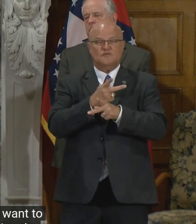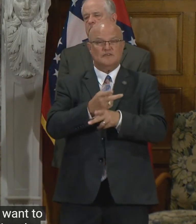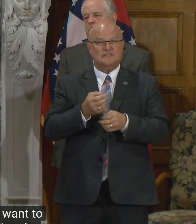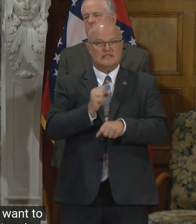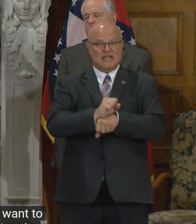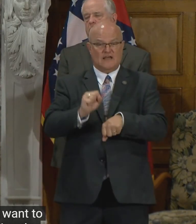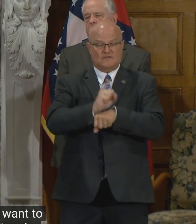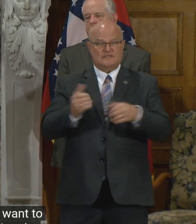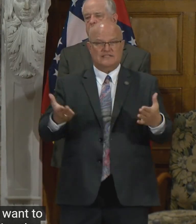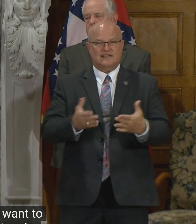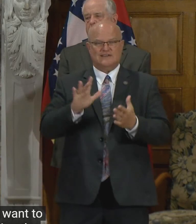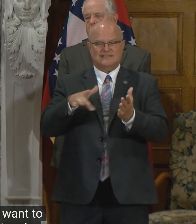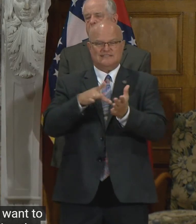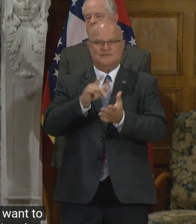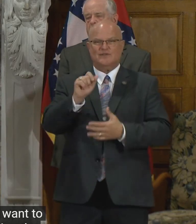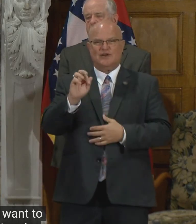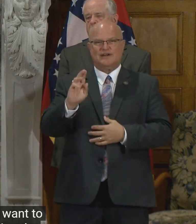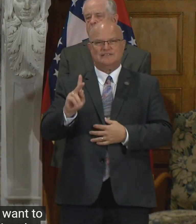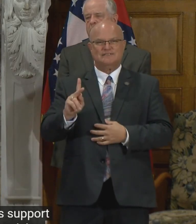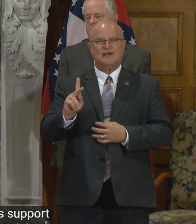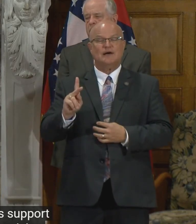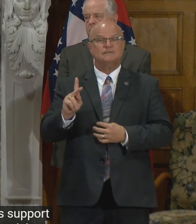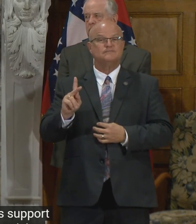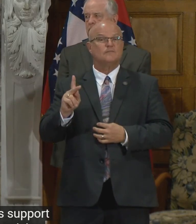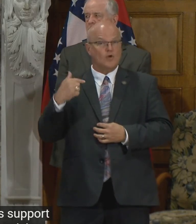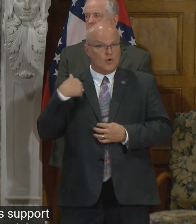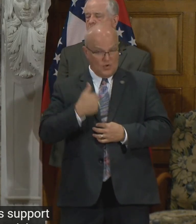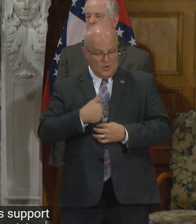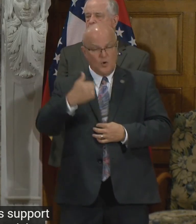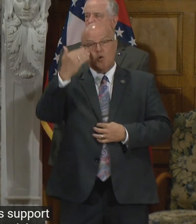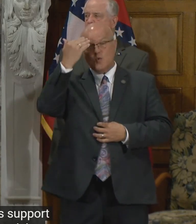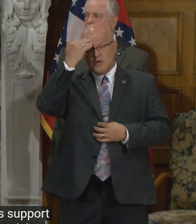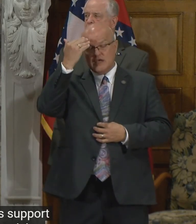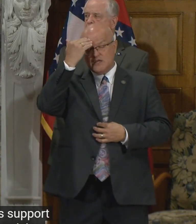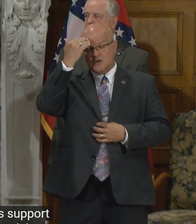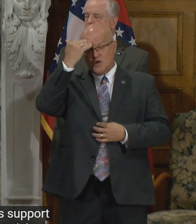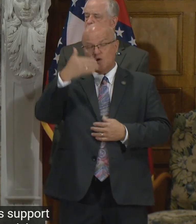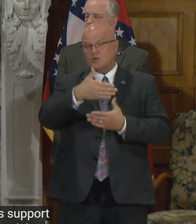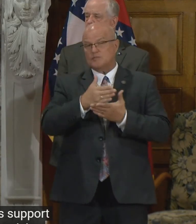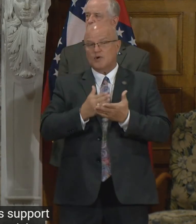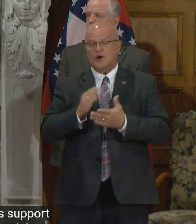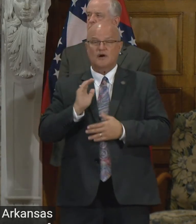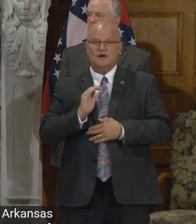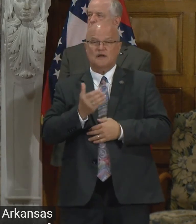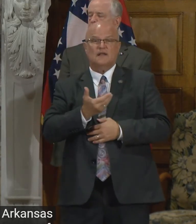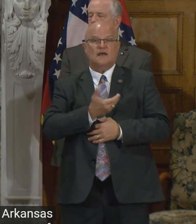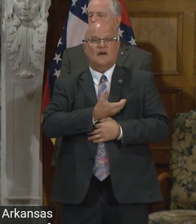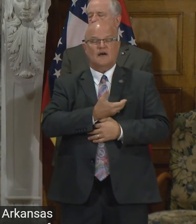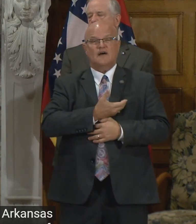efforts here in Central Arkansas. We know there is a segment of our.